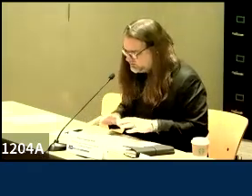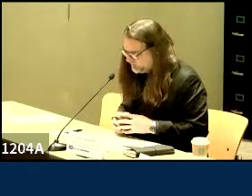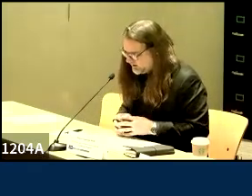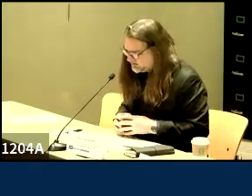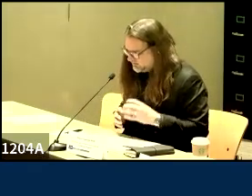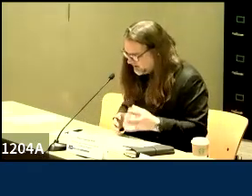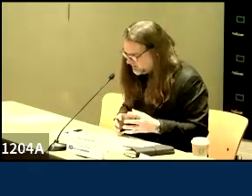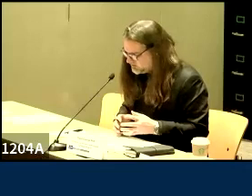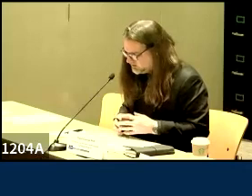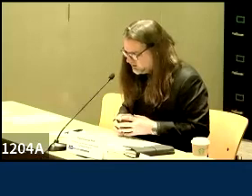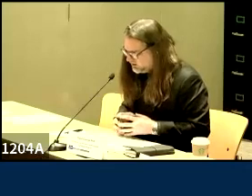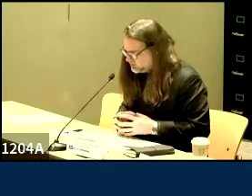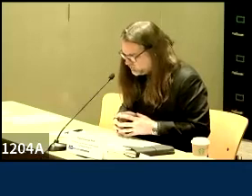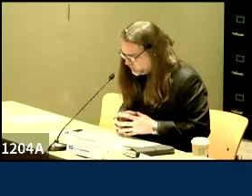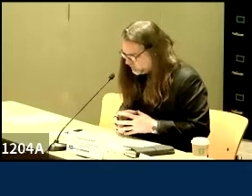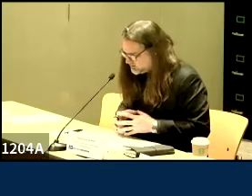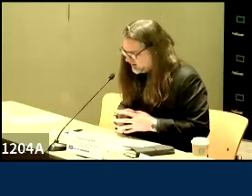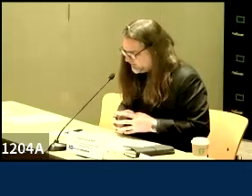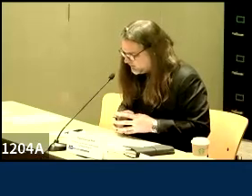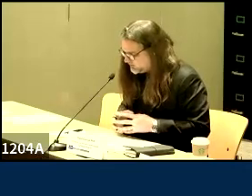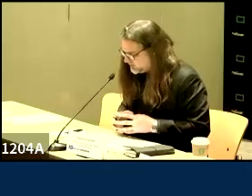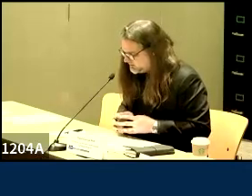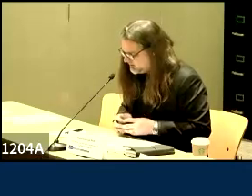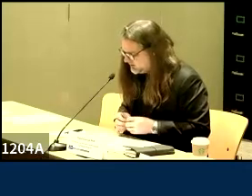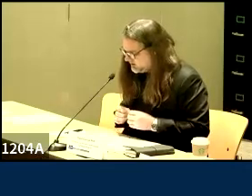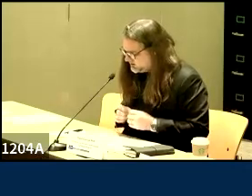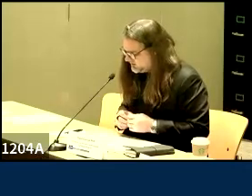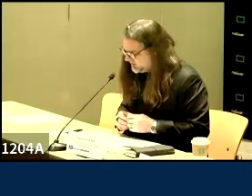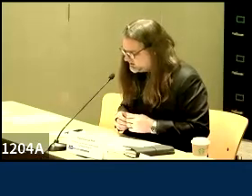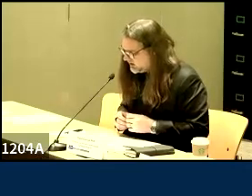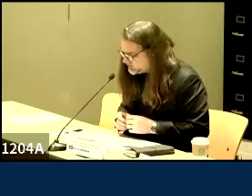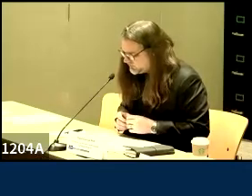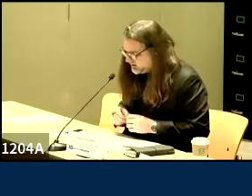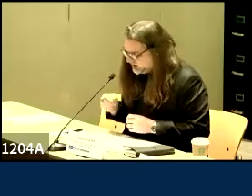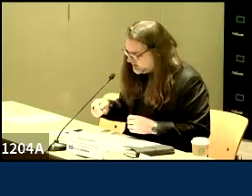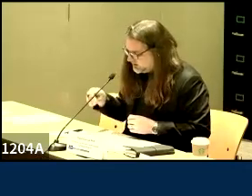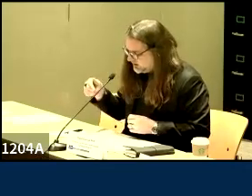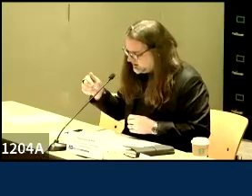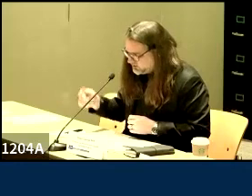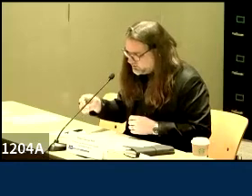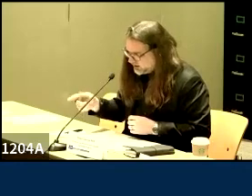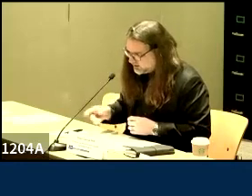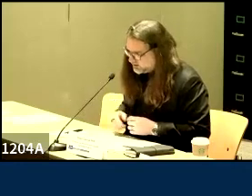to invest in methods, tools, and partnerships, CFA is ushering in a new era